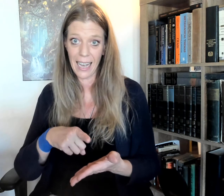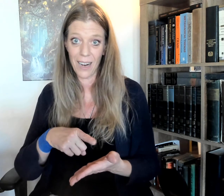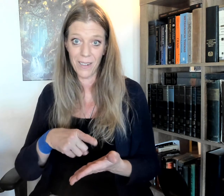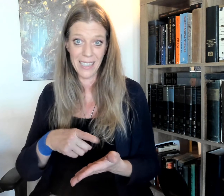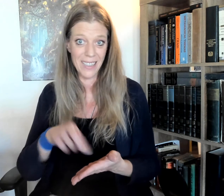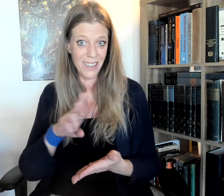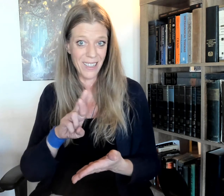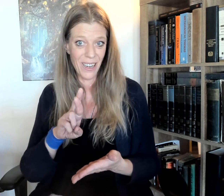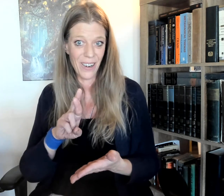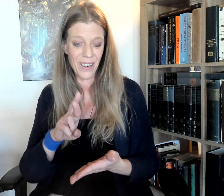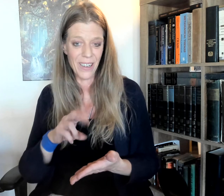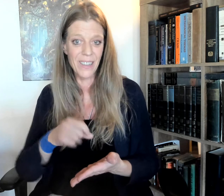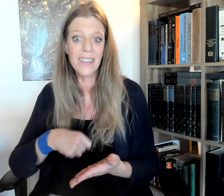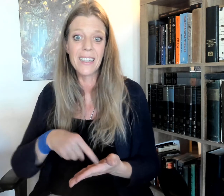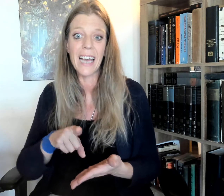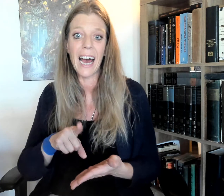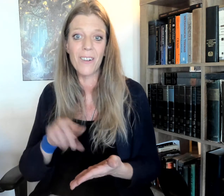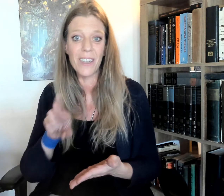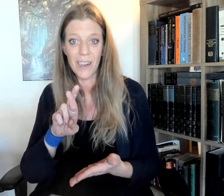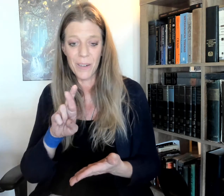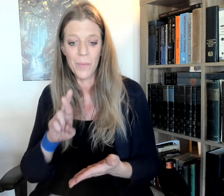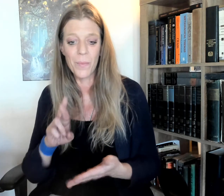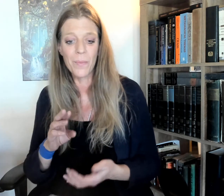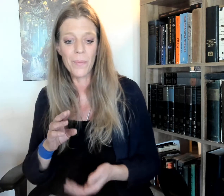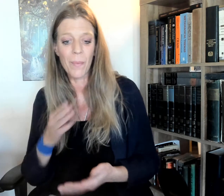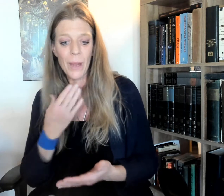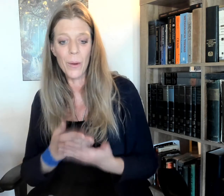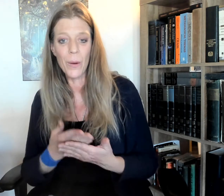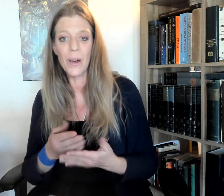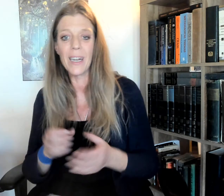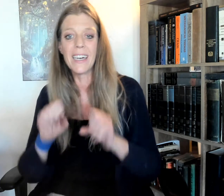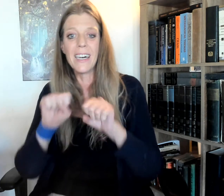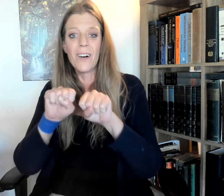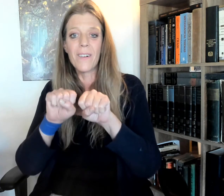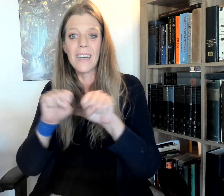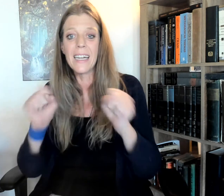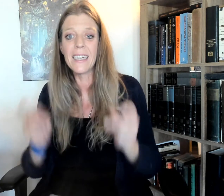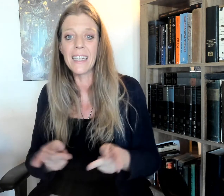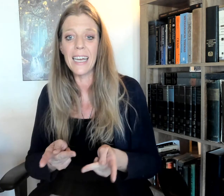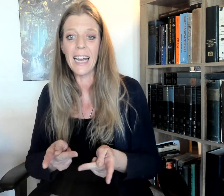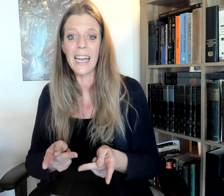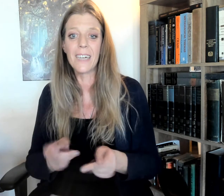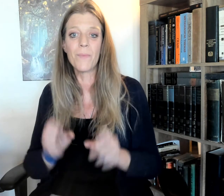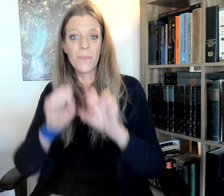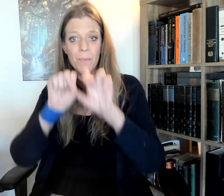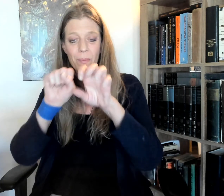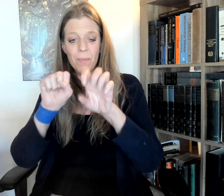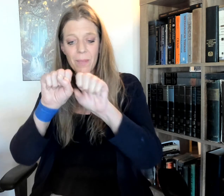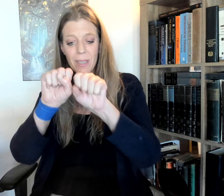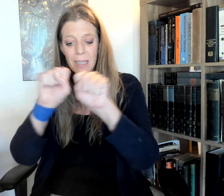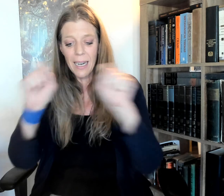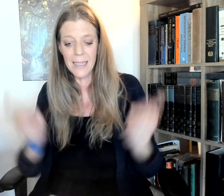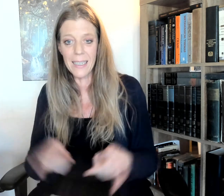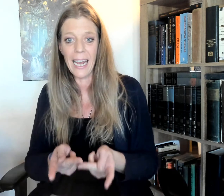COUNT ER. COUNTER. Good. SINK. SINK.